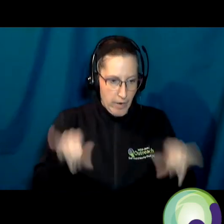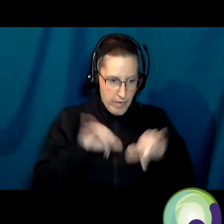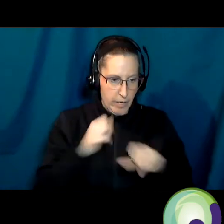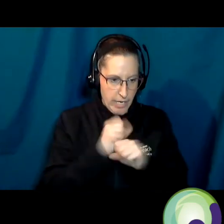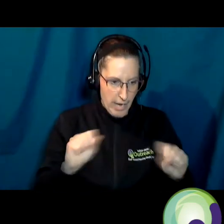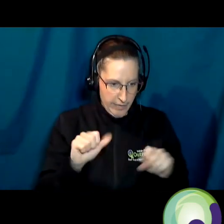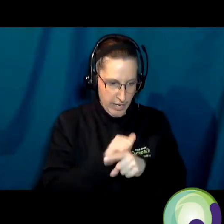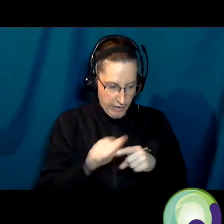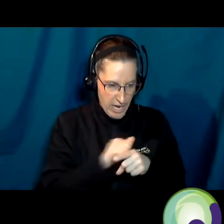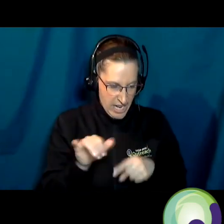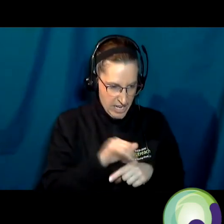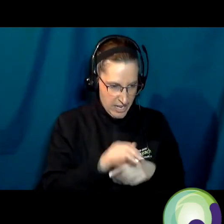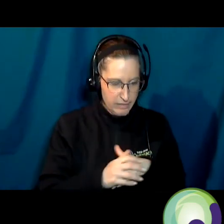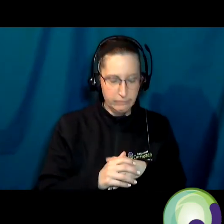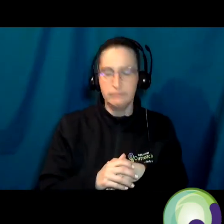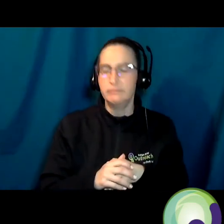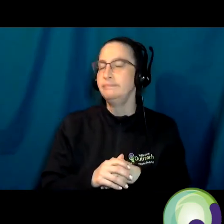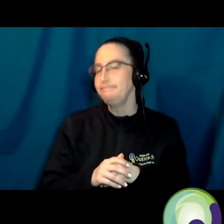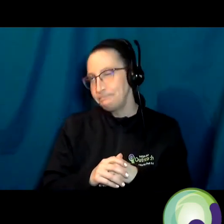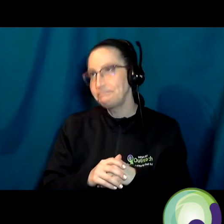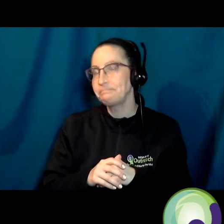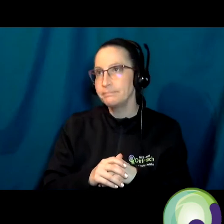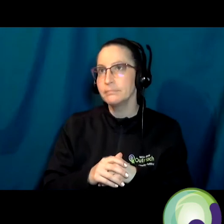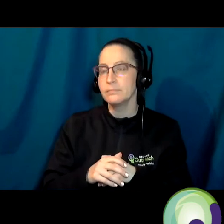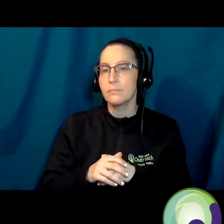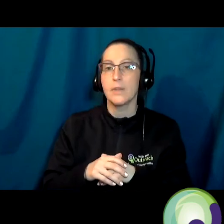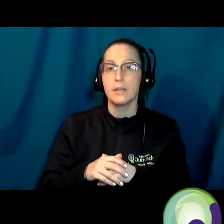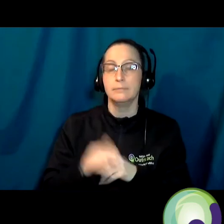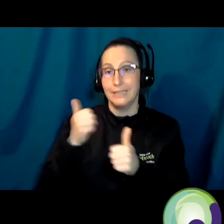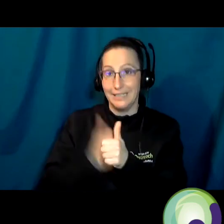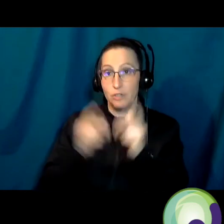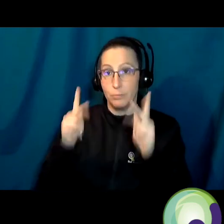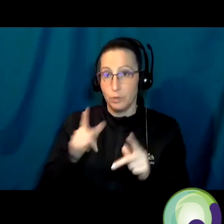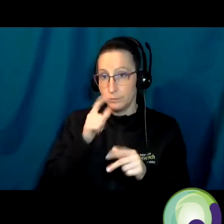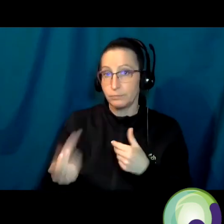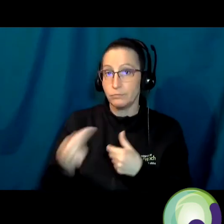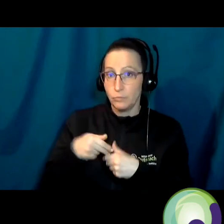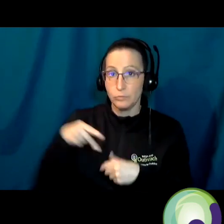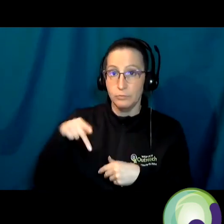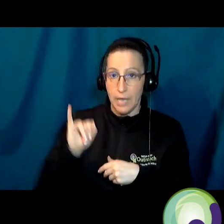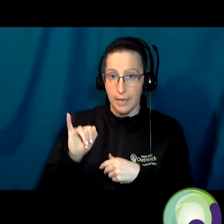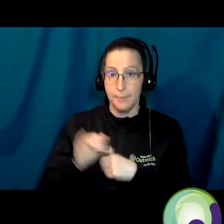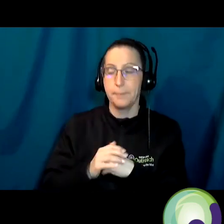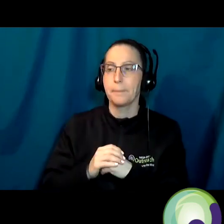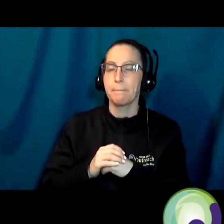Anna Marie: We have every team member who joins PI has some